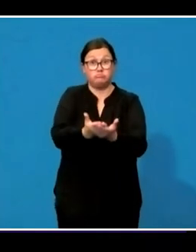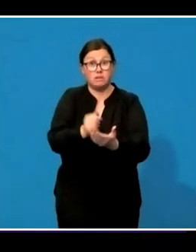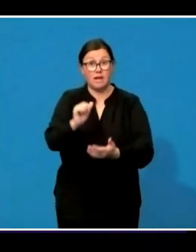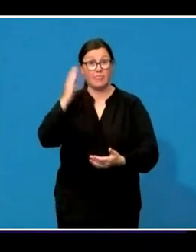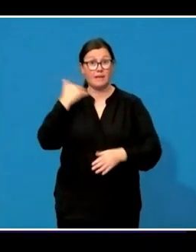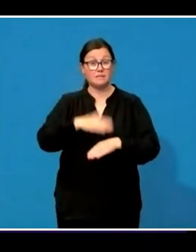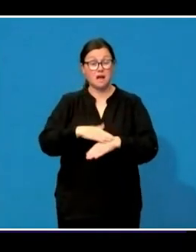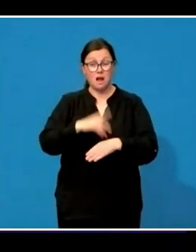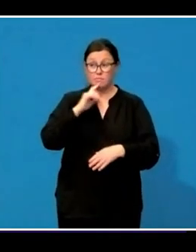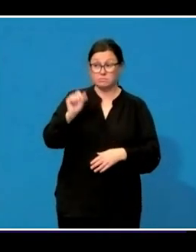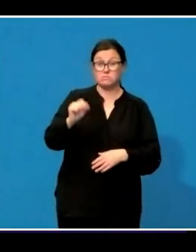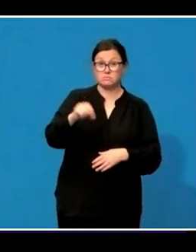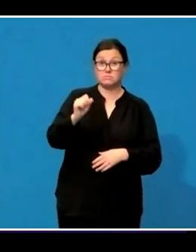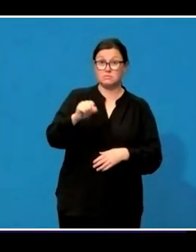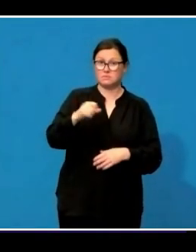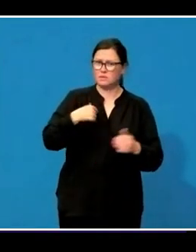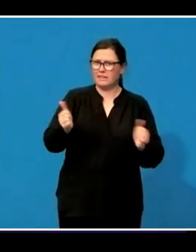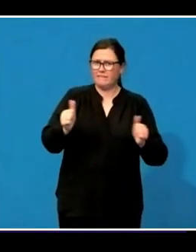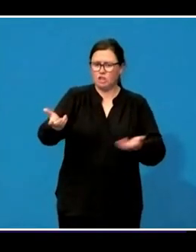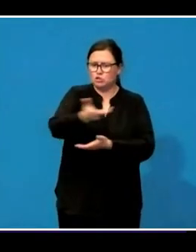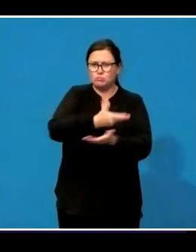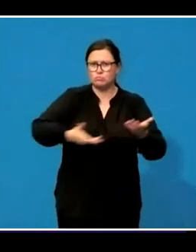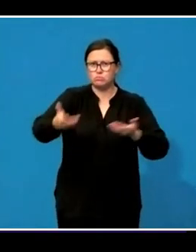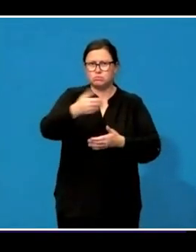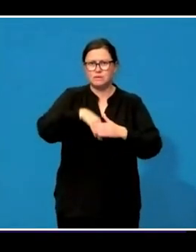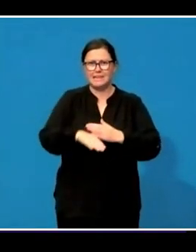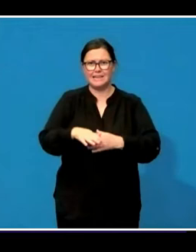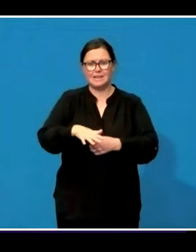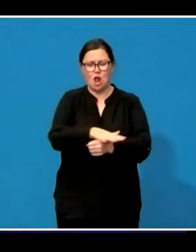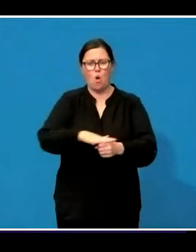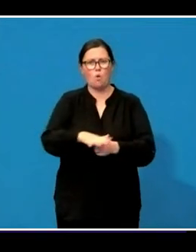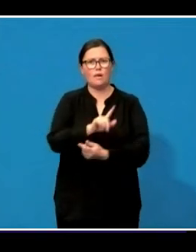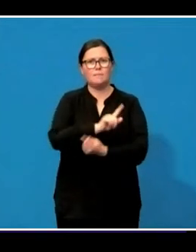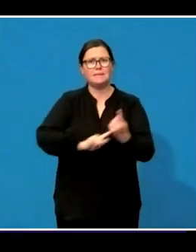It was discussed at a local area meeting that was being - because of the trial